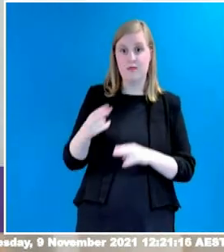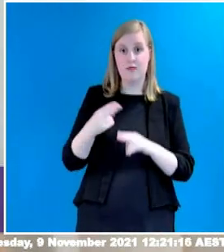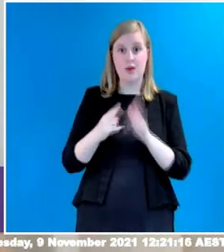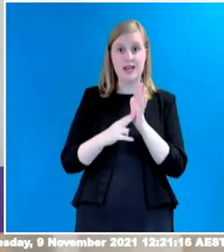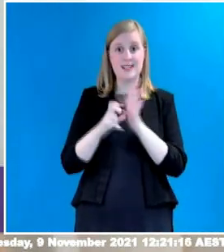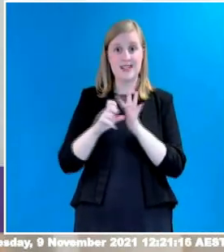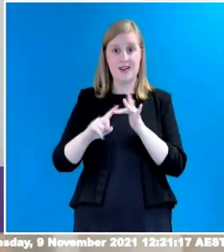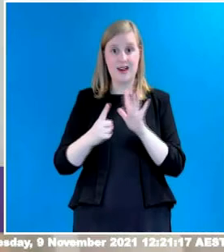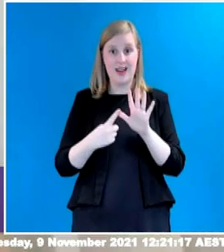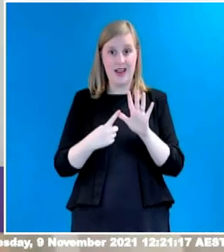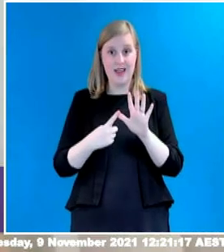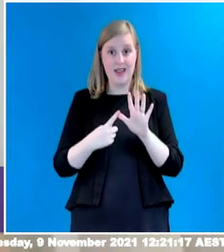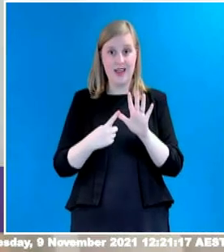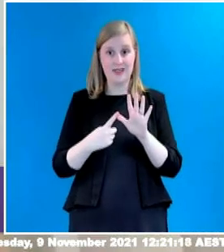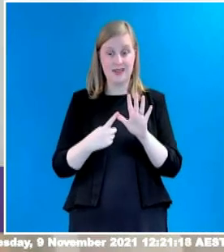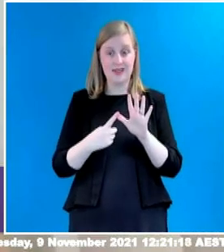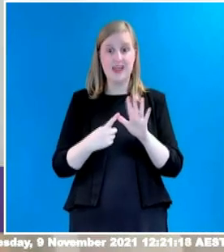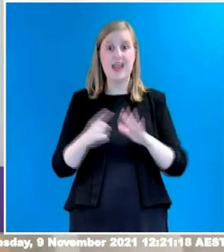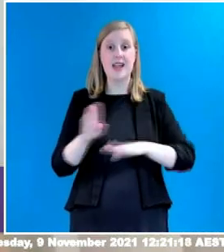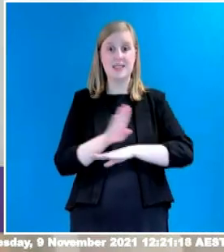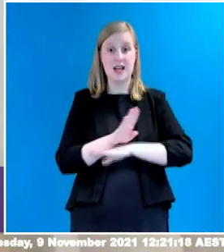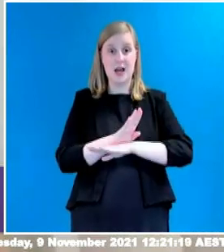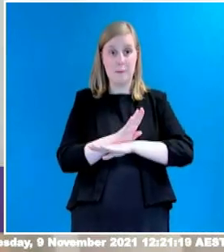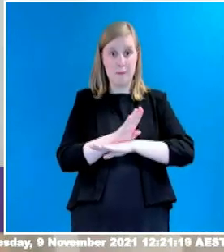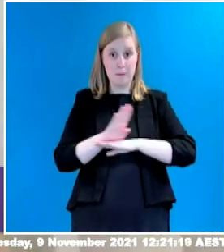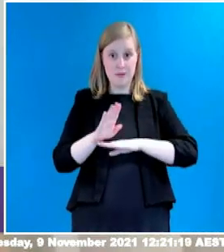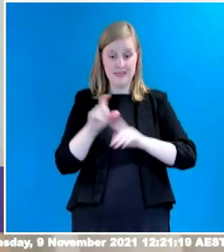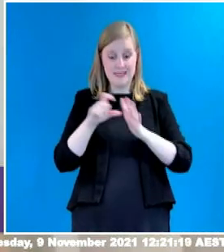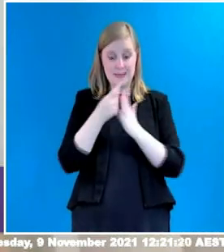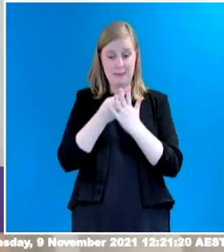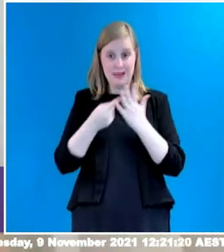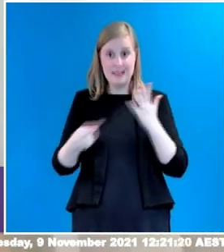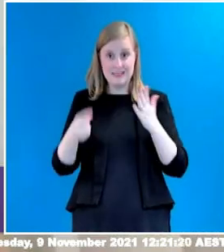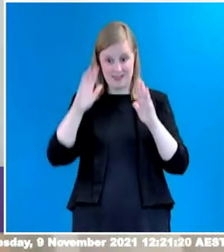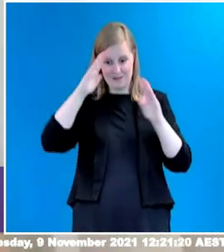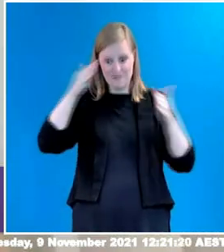She has had no capacity to use the BoardLinks database to assist her to